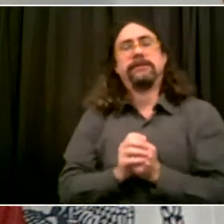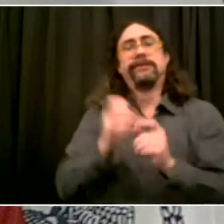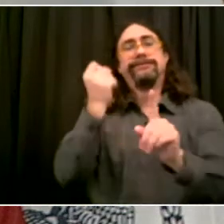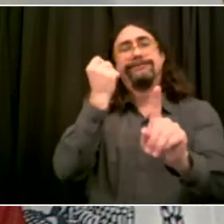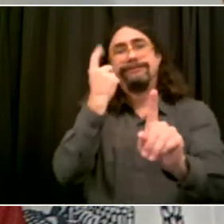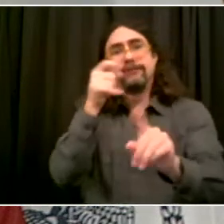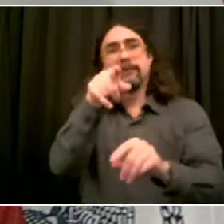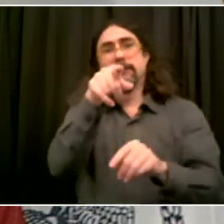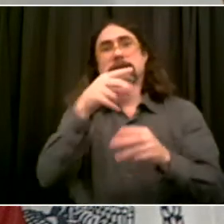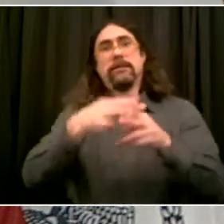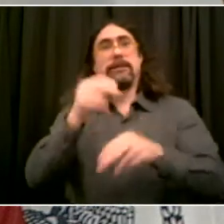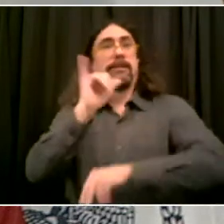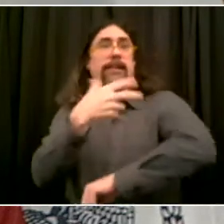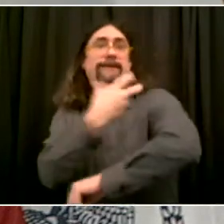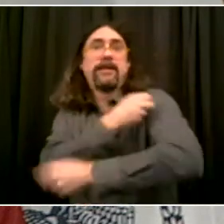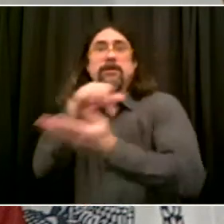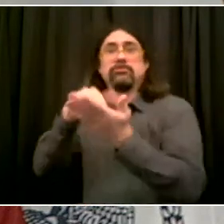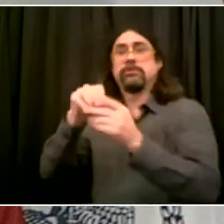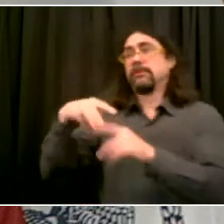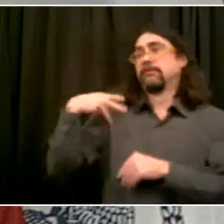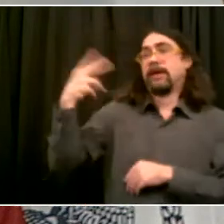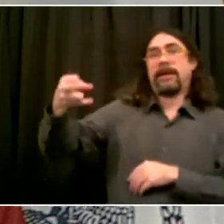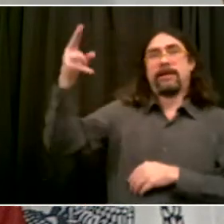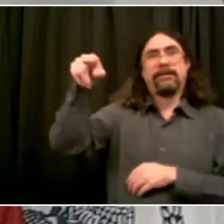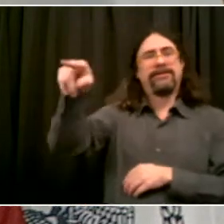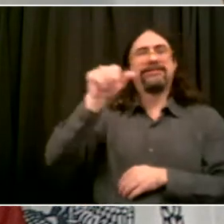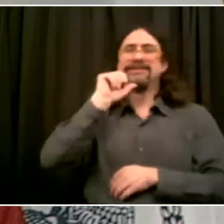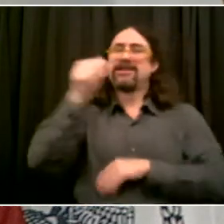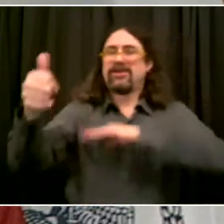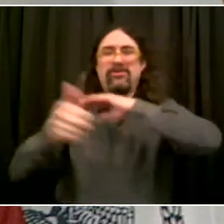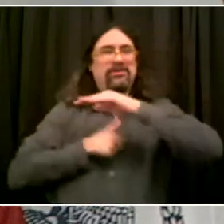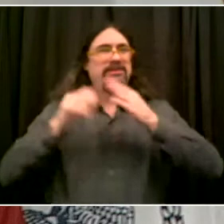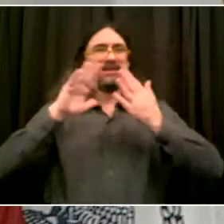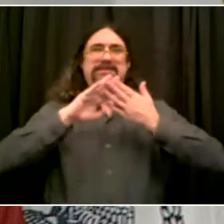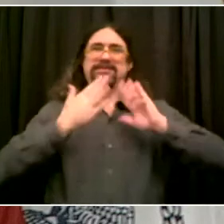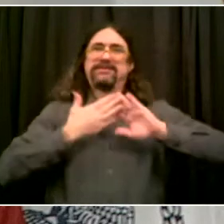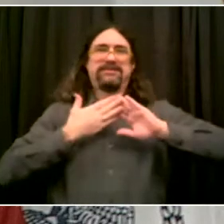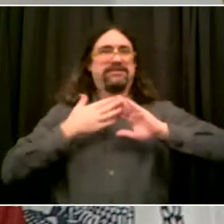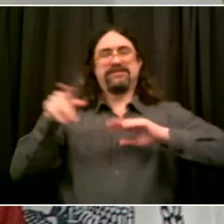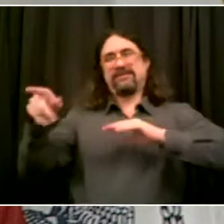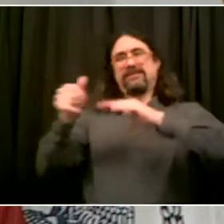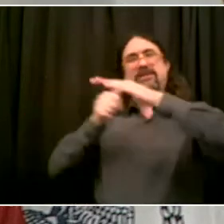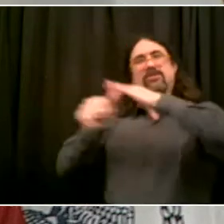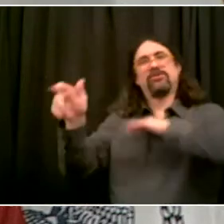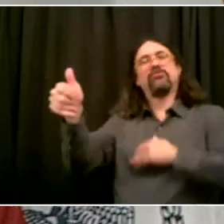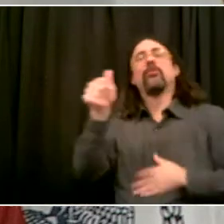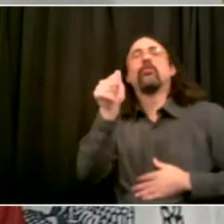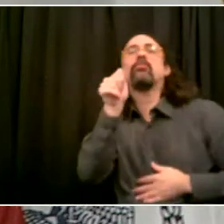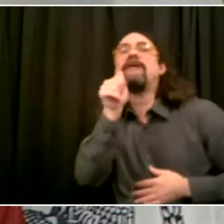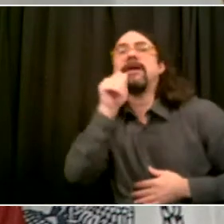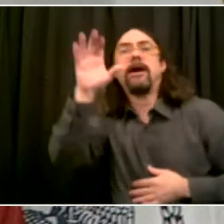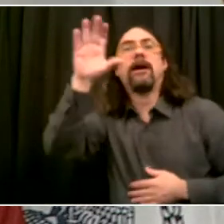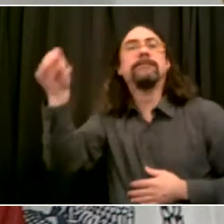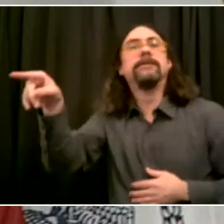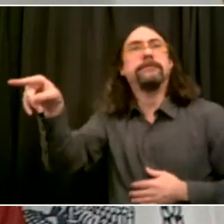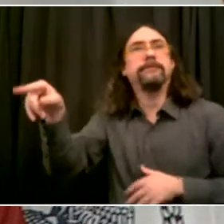WORK WITH THE STATE ON THIS AS WELL. BUT THE WHOLE IDEA OF SSCEUCSSFUL VAVACICNNATIN EFFORTS MUST BE